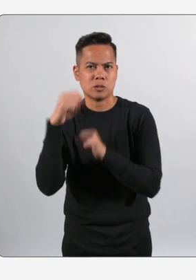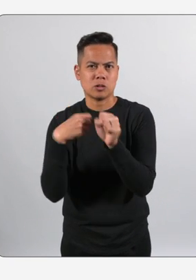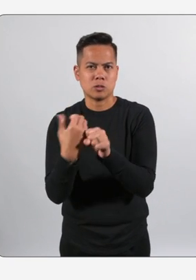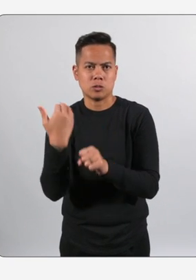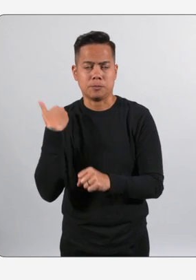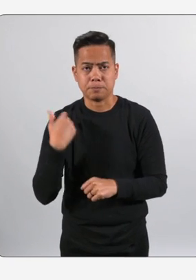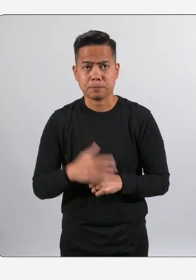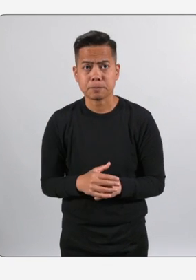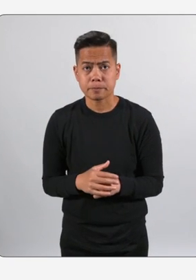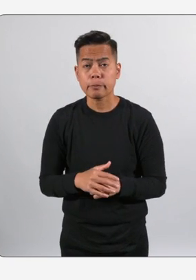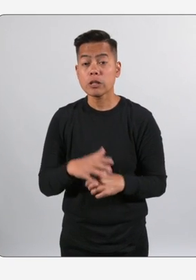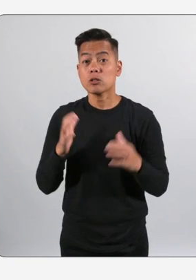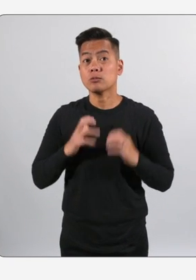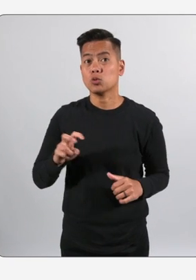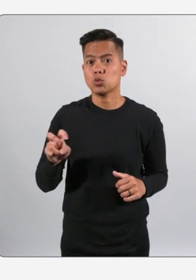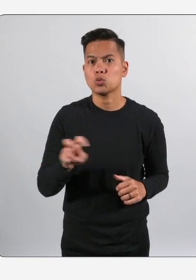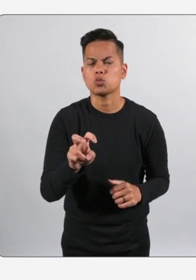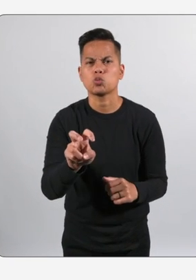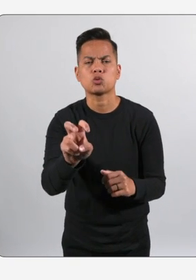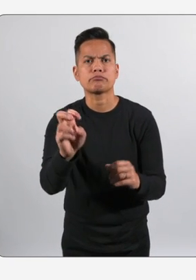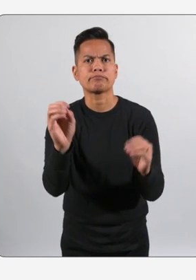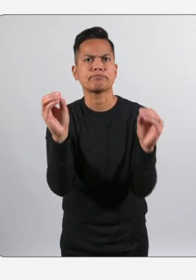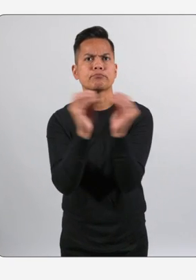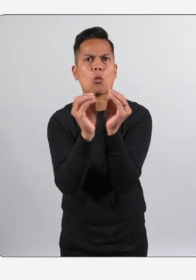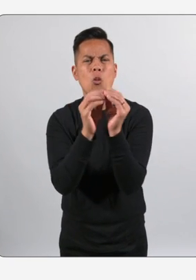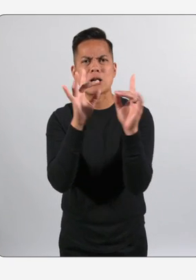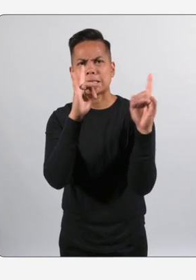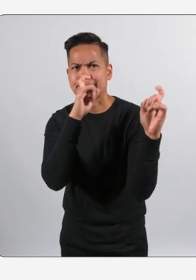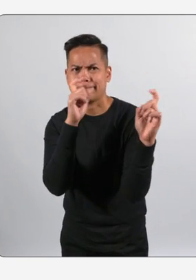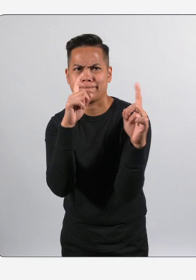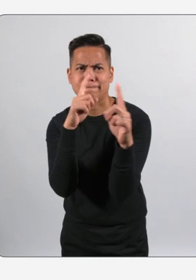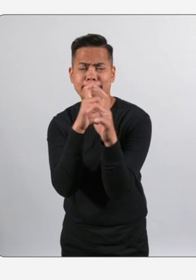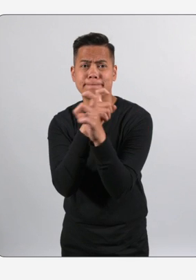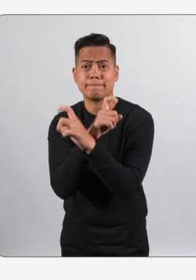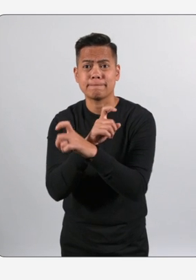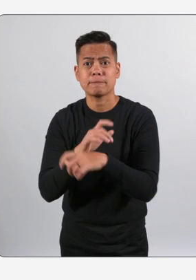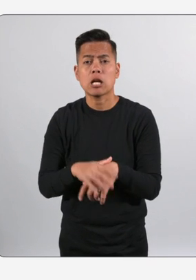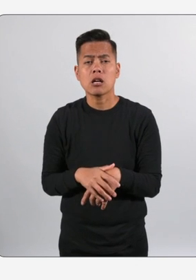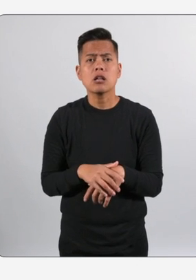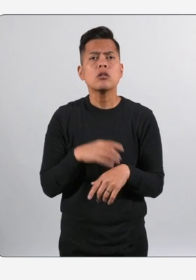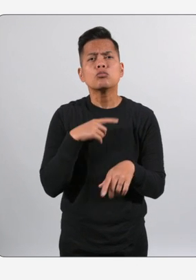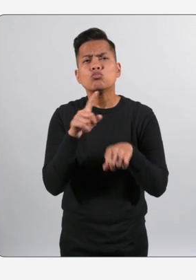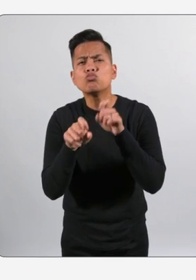seeing are incredibly complex nowadays. Across surveyed markets, 61